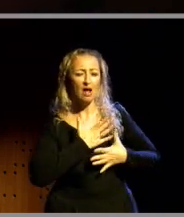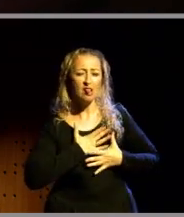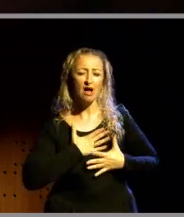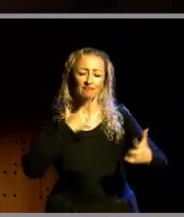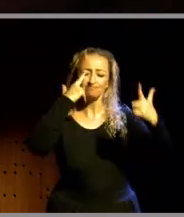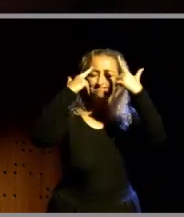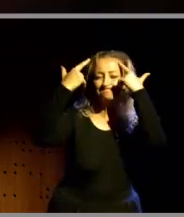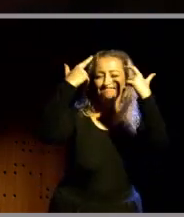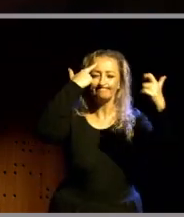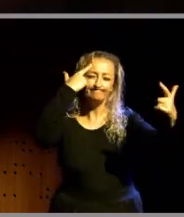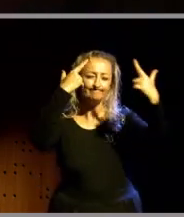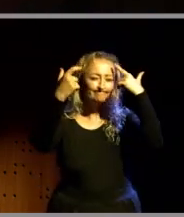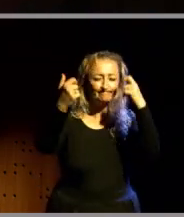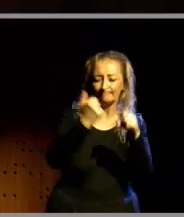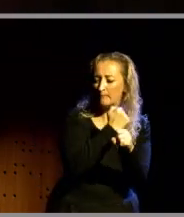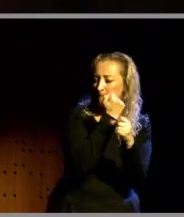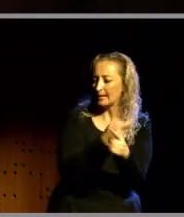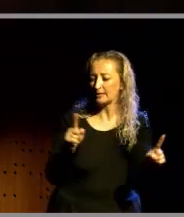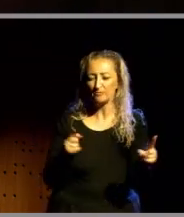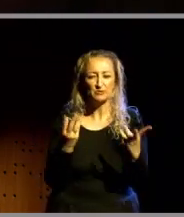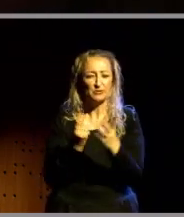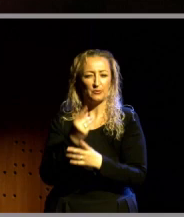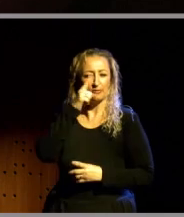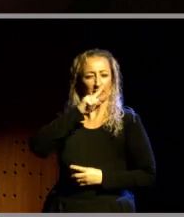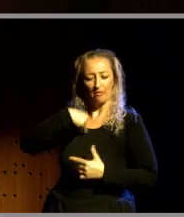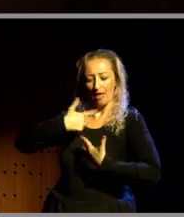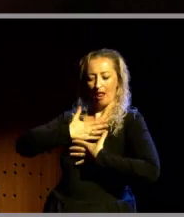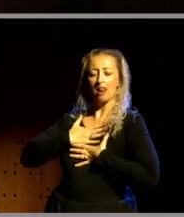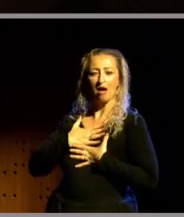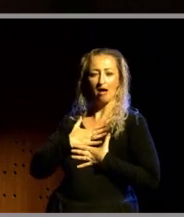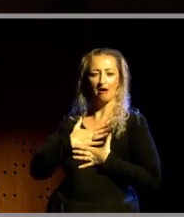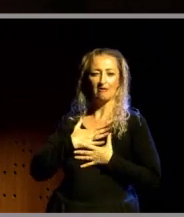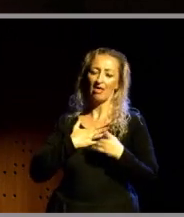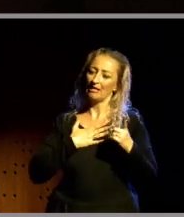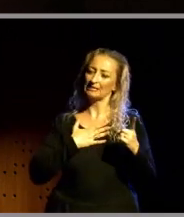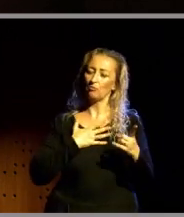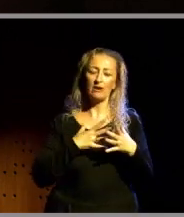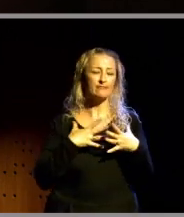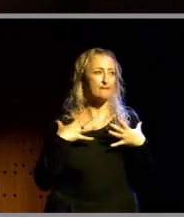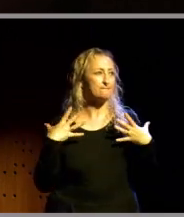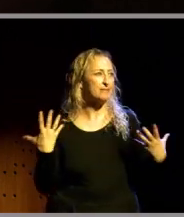creating and making this music with people that I love. And that's one of the biggest parts that's been like,